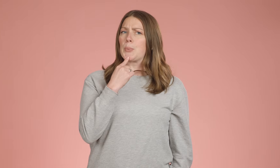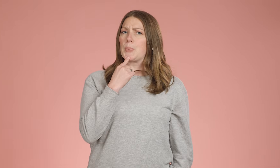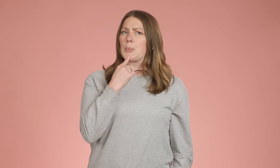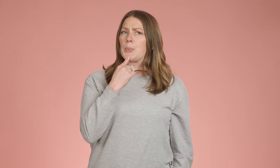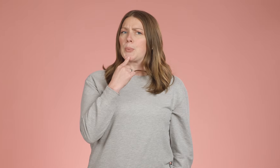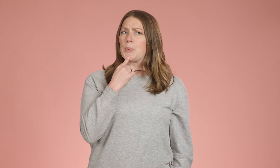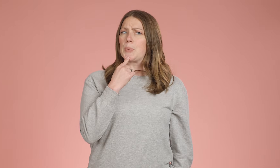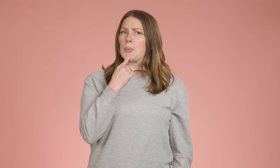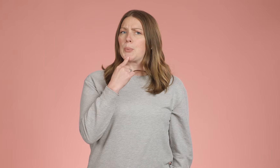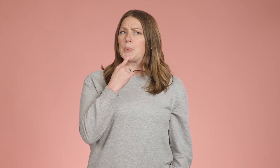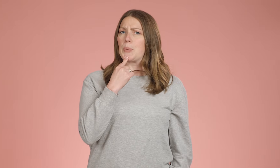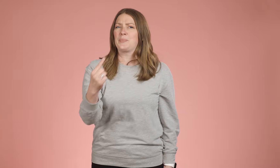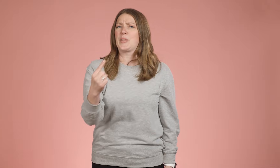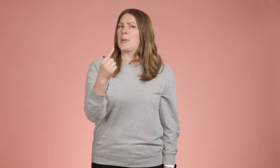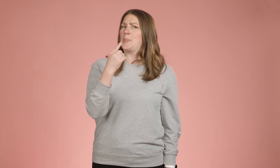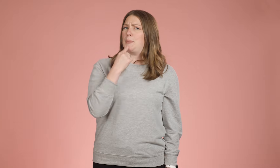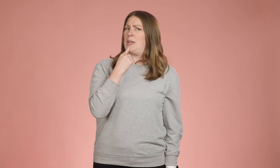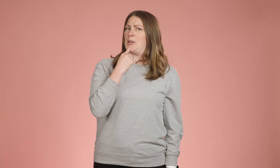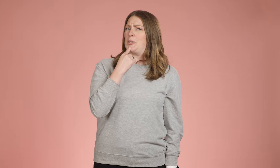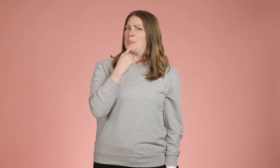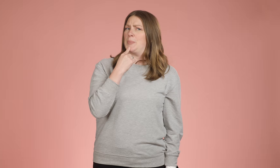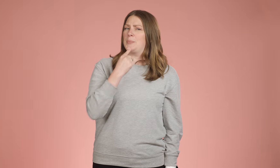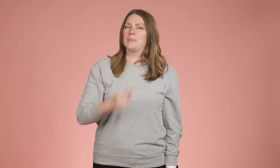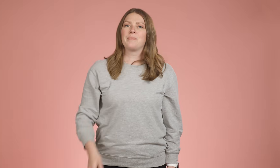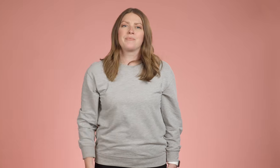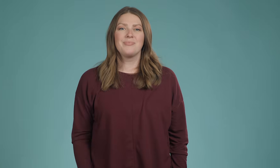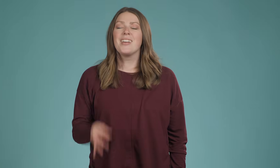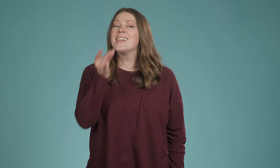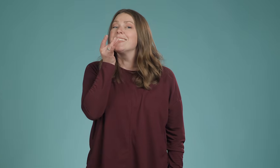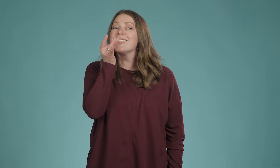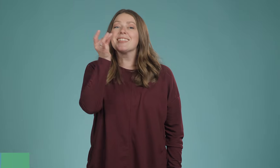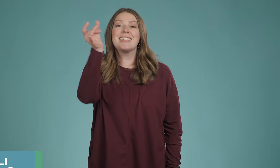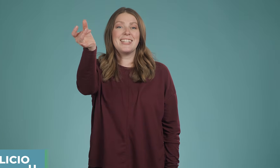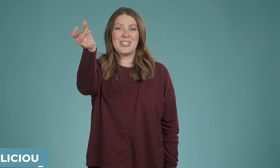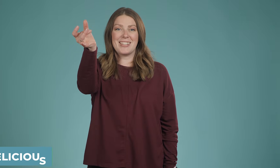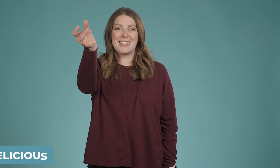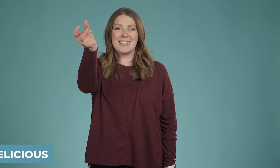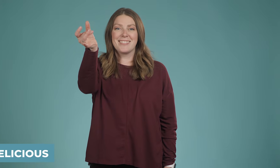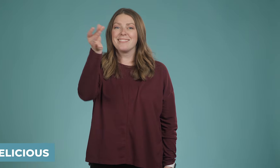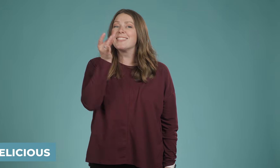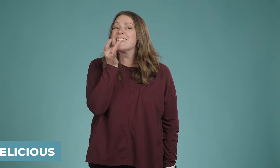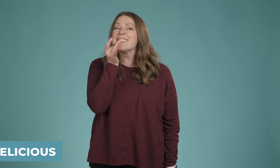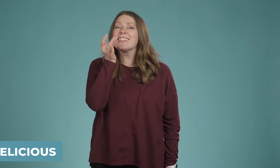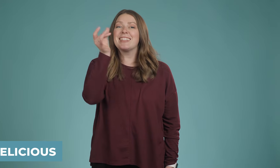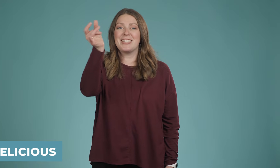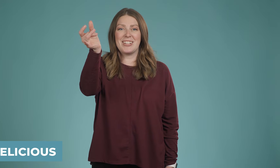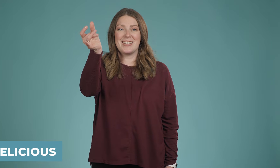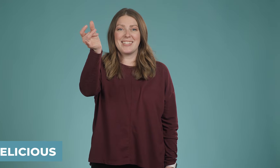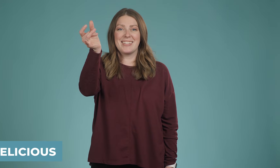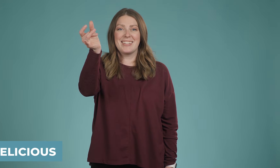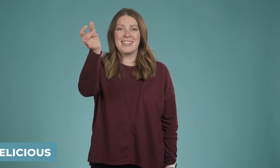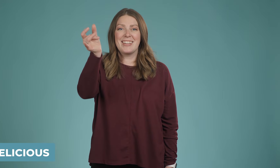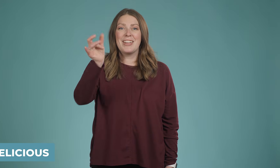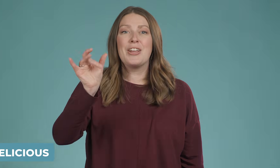and making a bitter face bitter. Delicious.